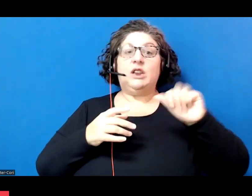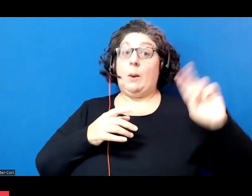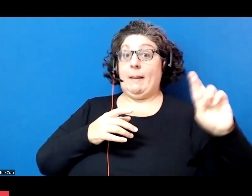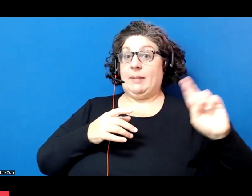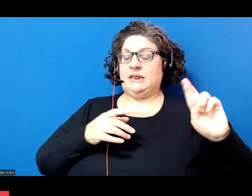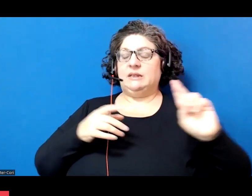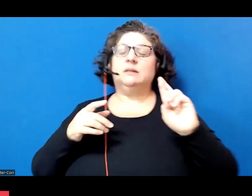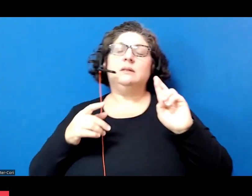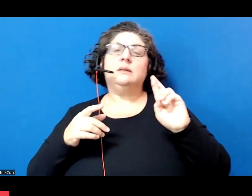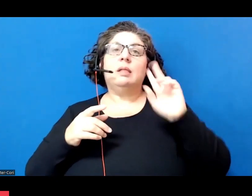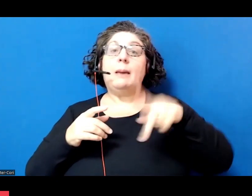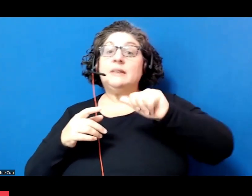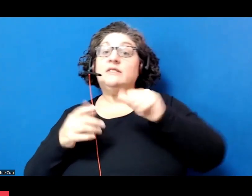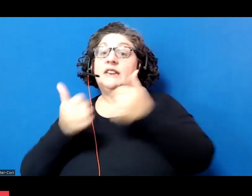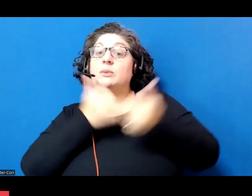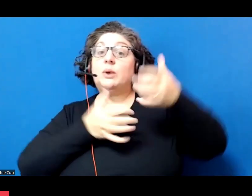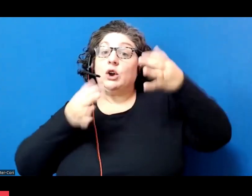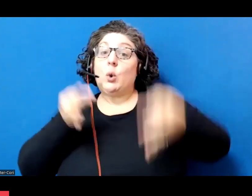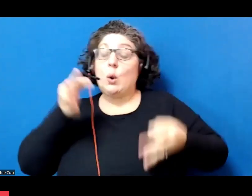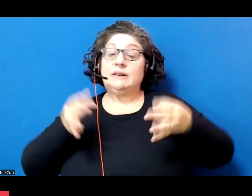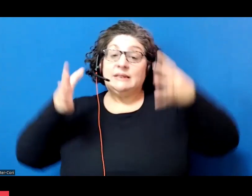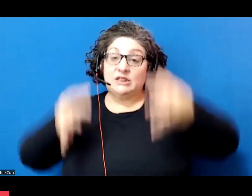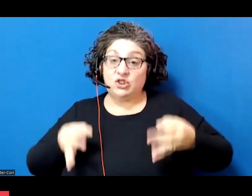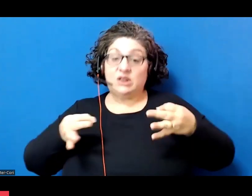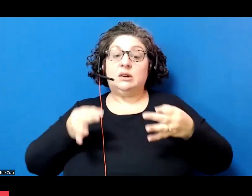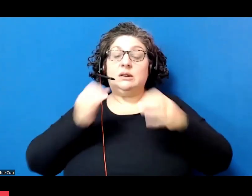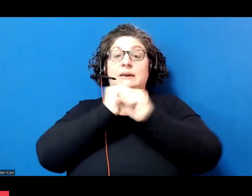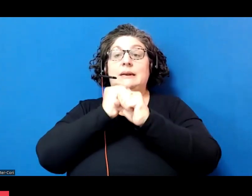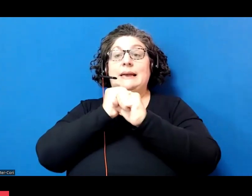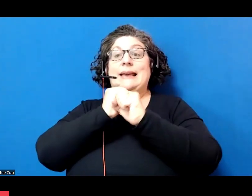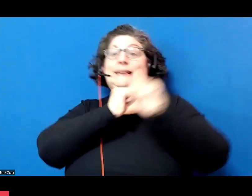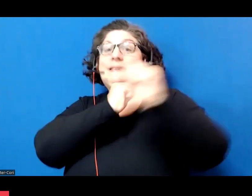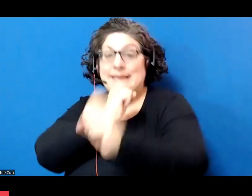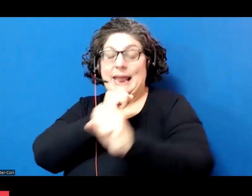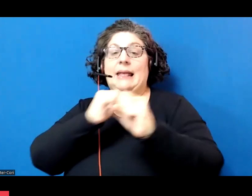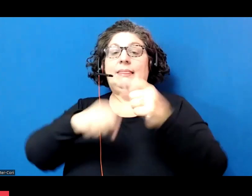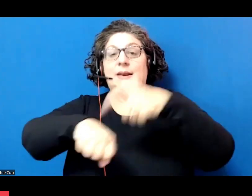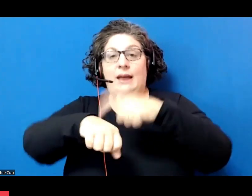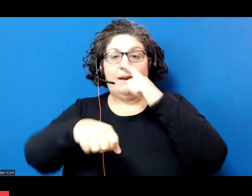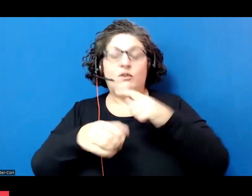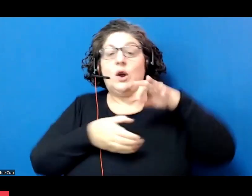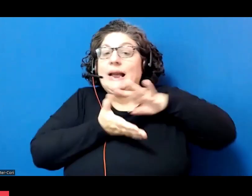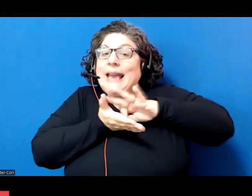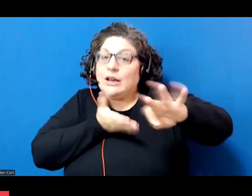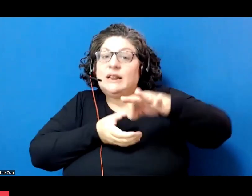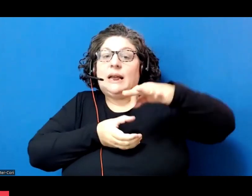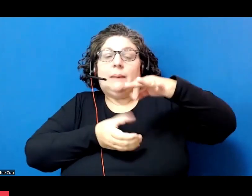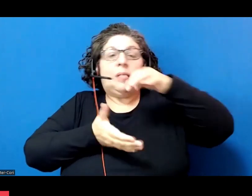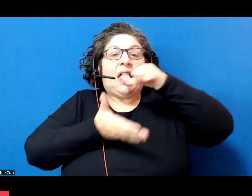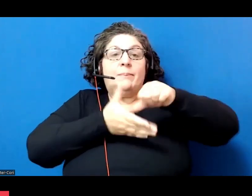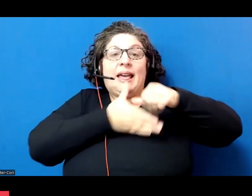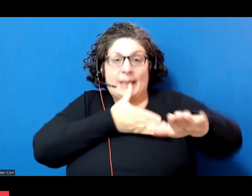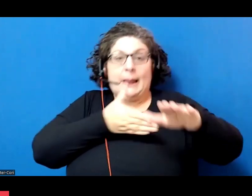The Pennsylvania Supreme Court decision that had extend the time for counting mail in ballots.